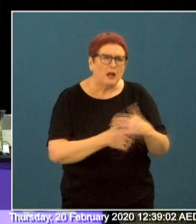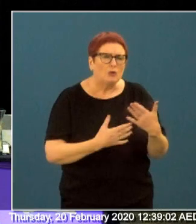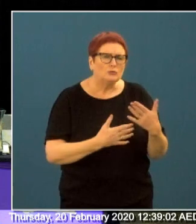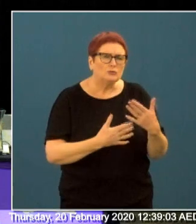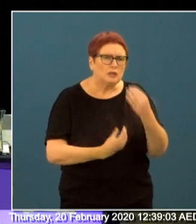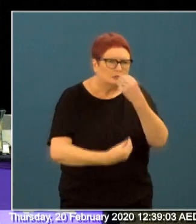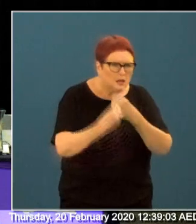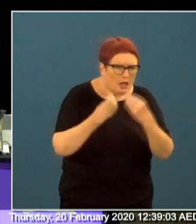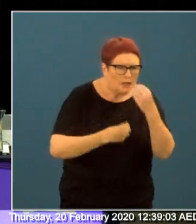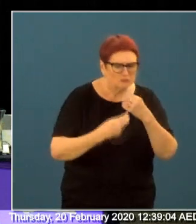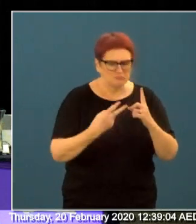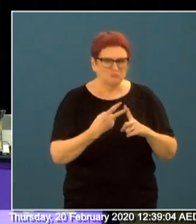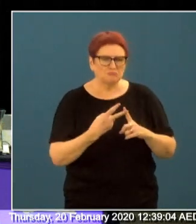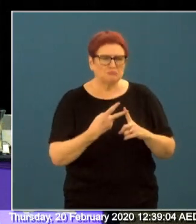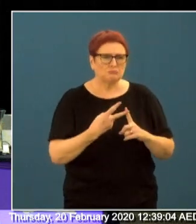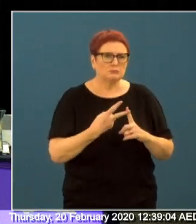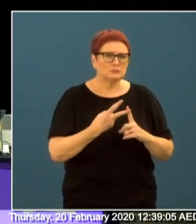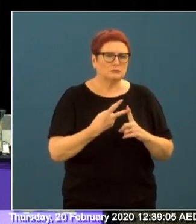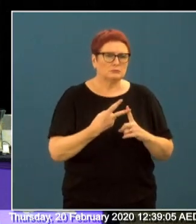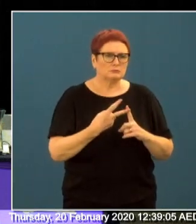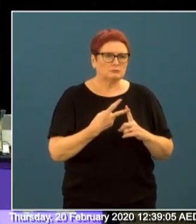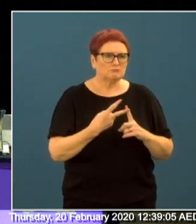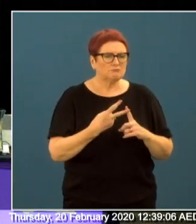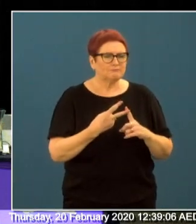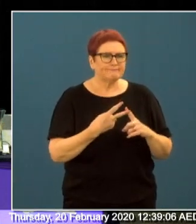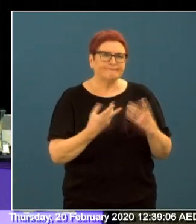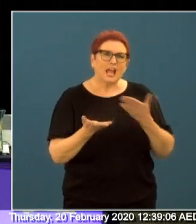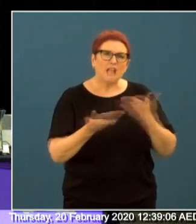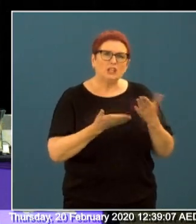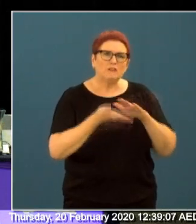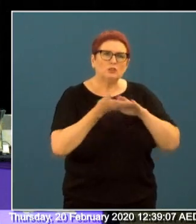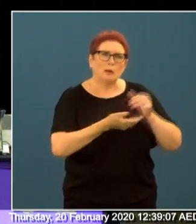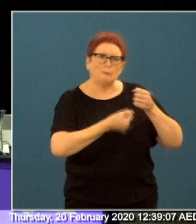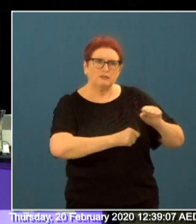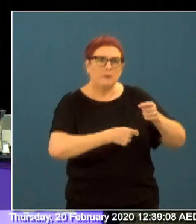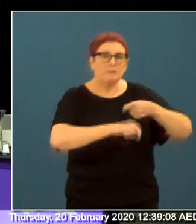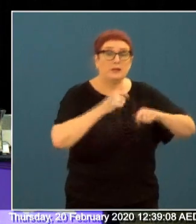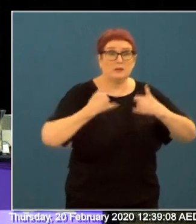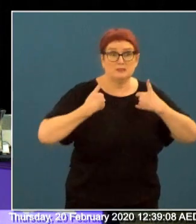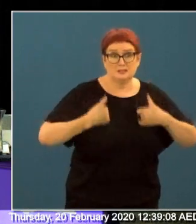to preventative services or — that we would normally expect — most of us would expect.